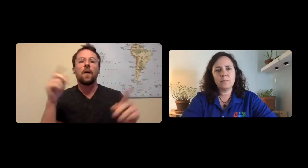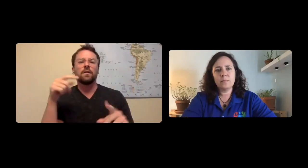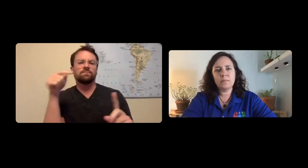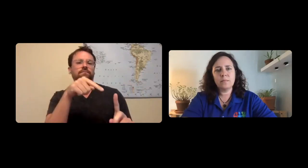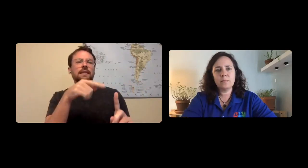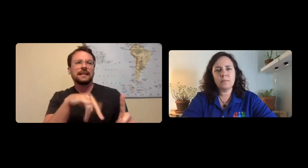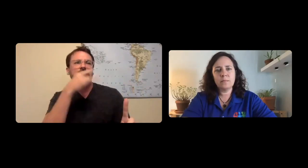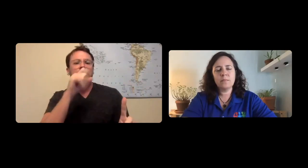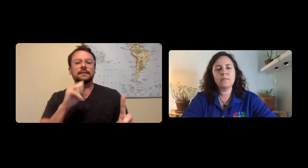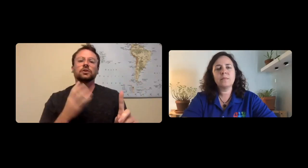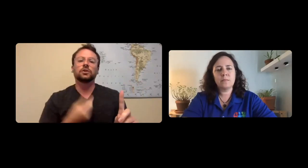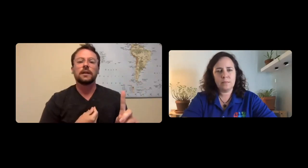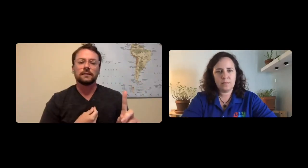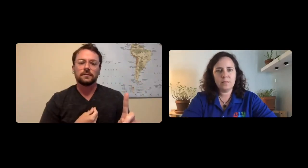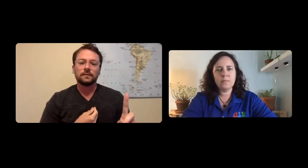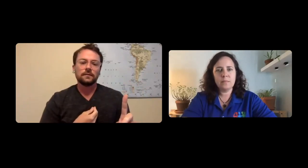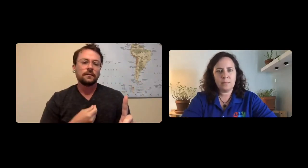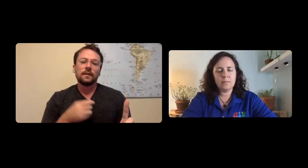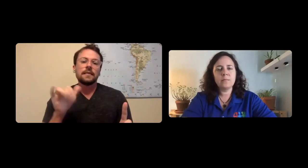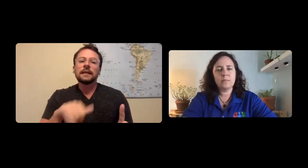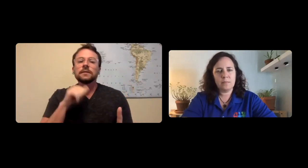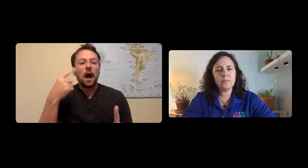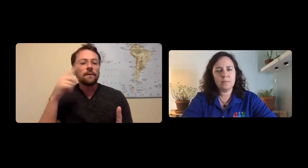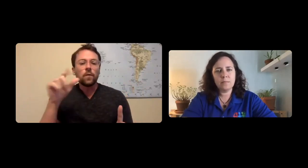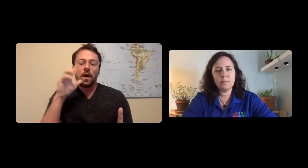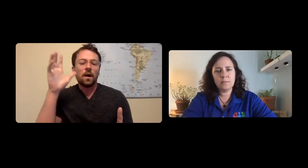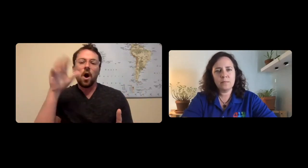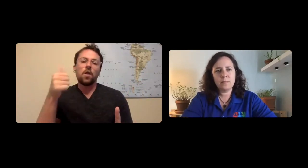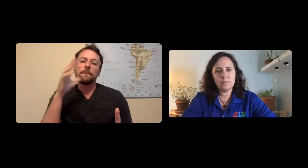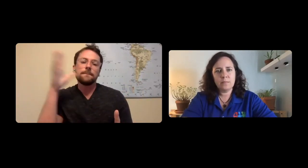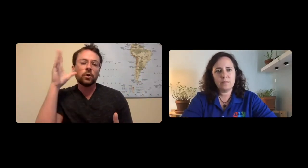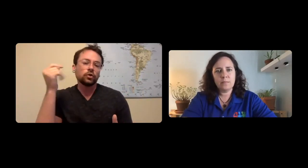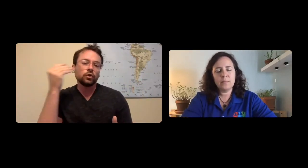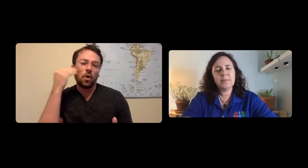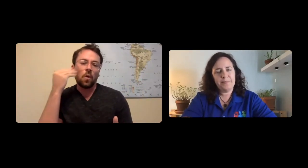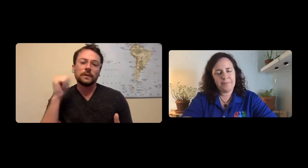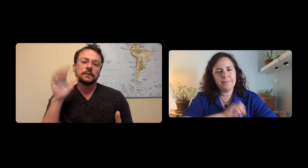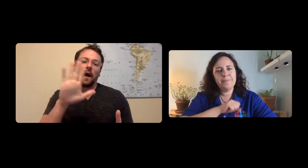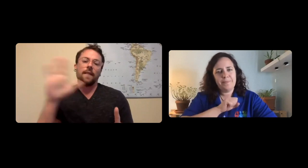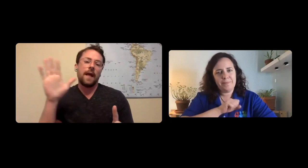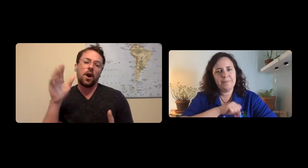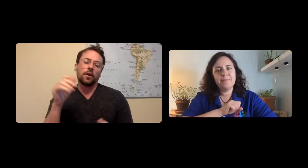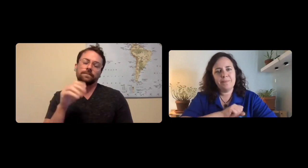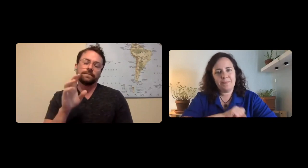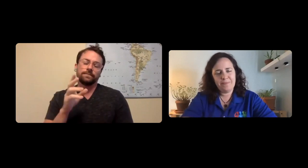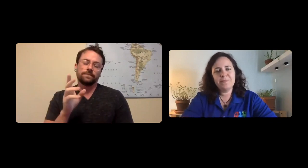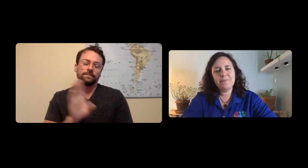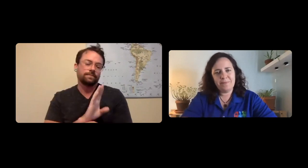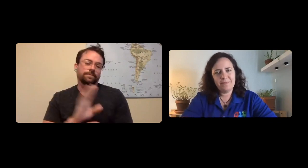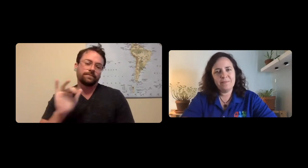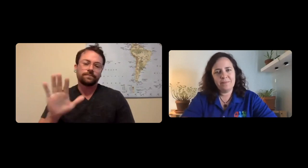in the dorm, that they were born as a sex that does not match their gender identity